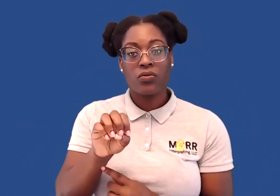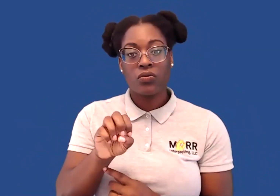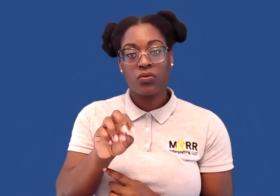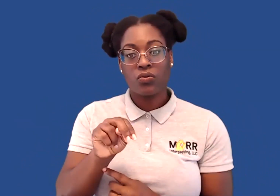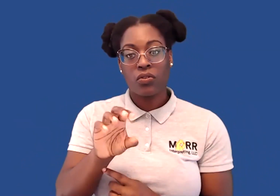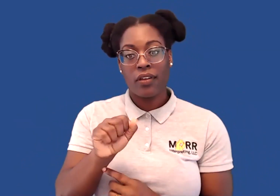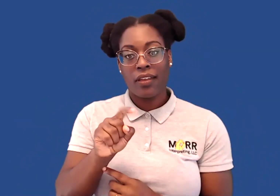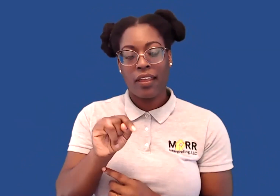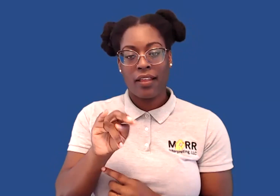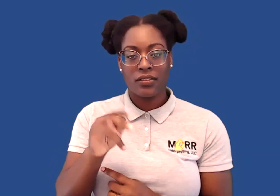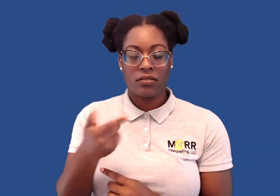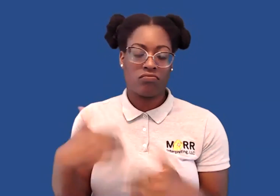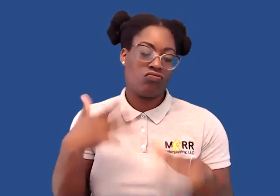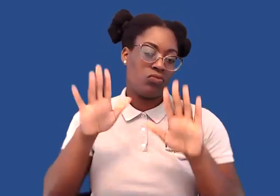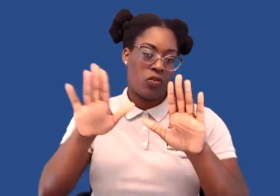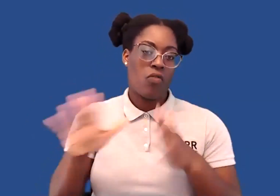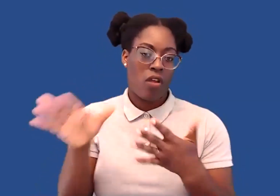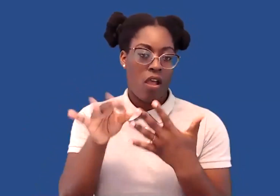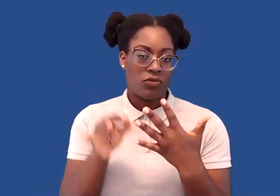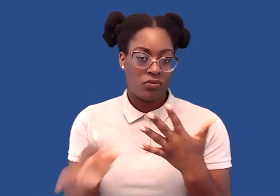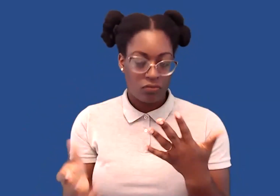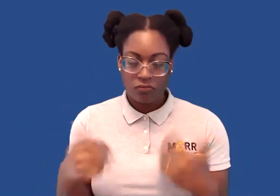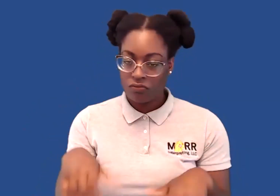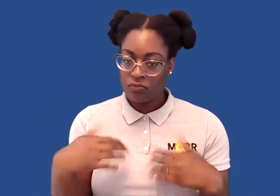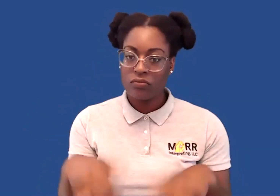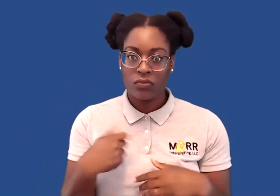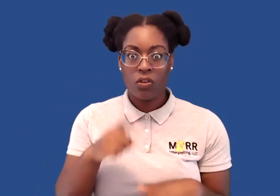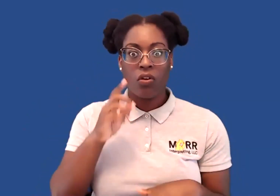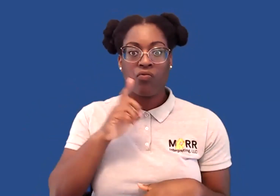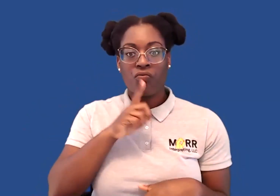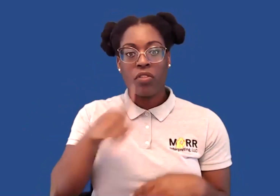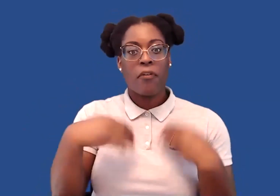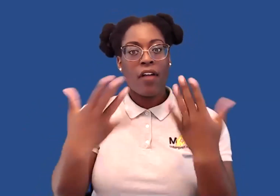It really does provide that personal aspect, that nonverbal component